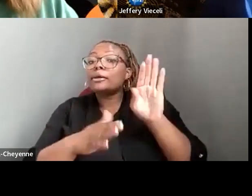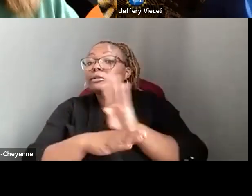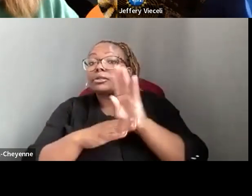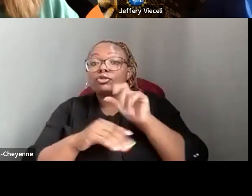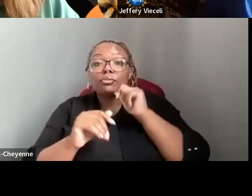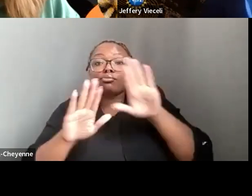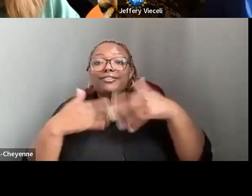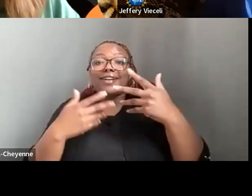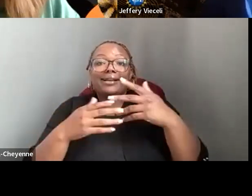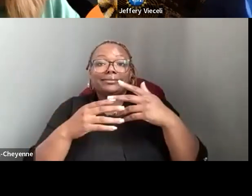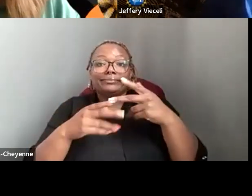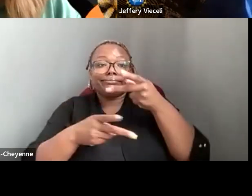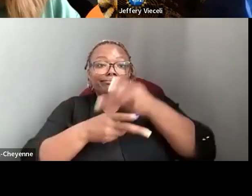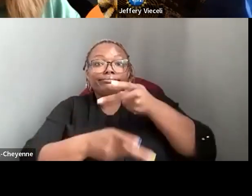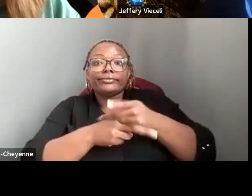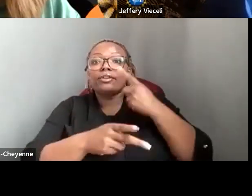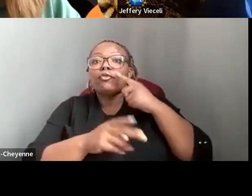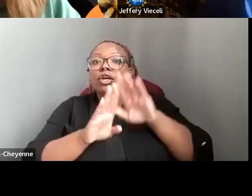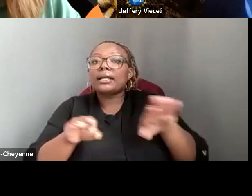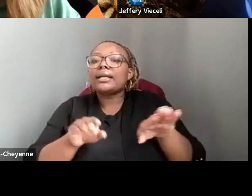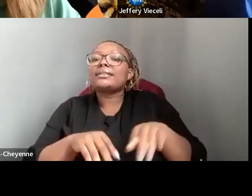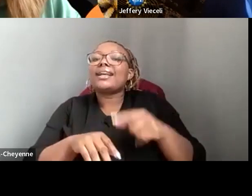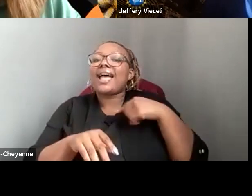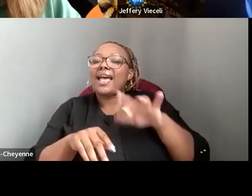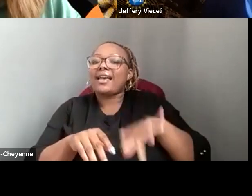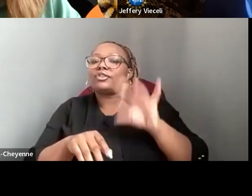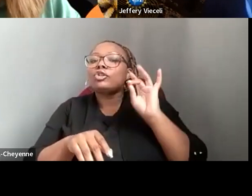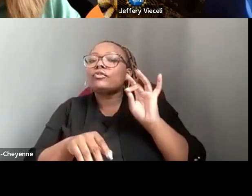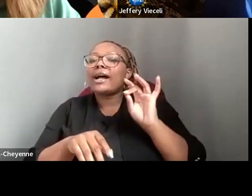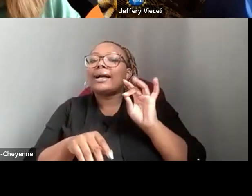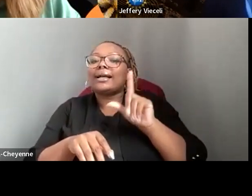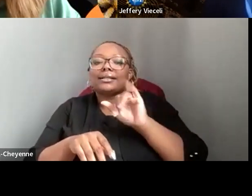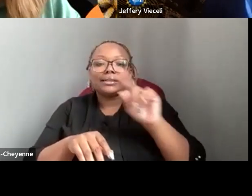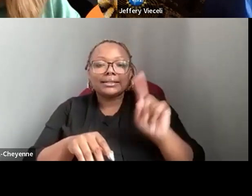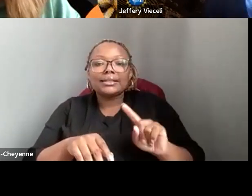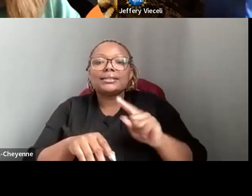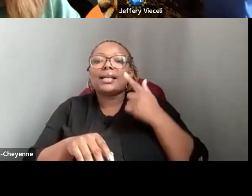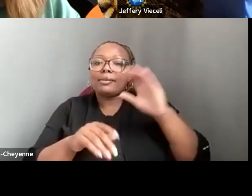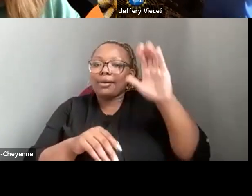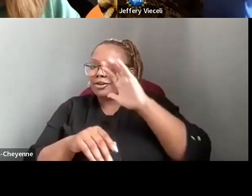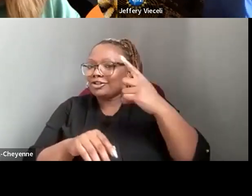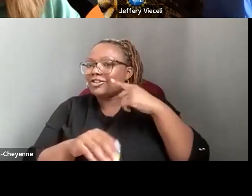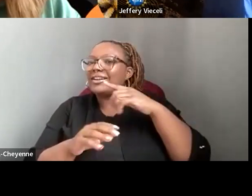So -- and I have to find it, Liz. I'm trying. I'll probably have to look for it and put it in the chat maybe.